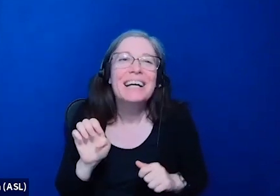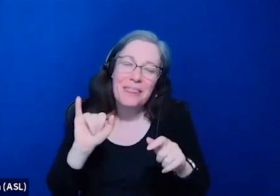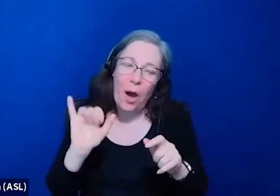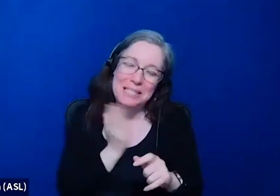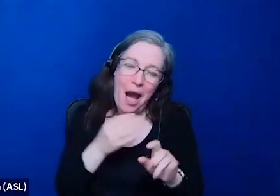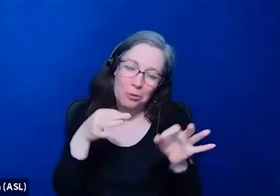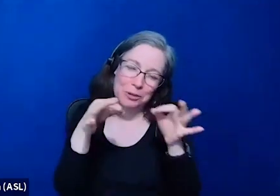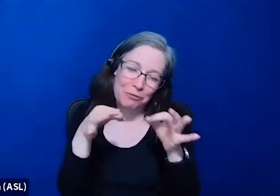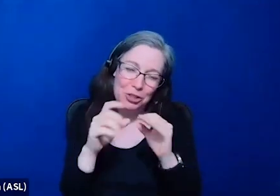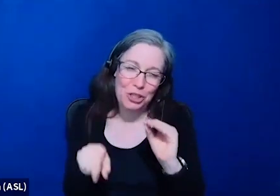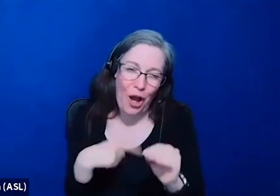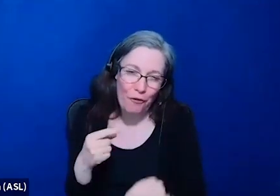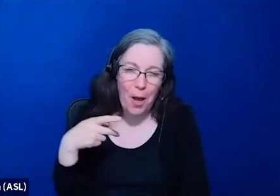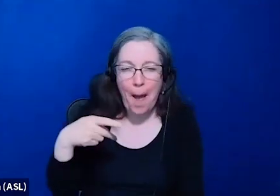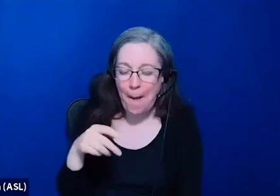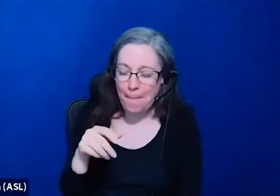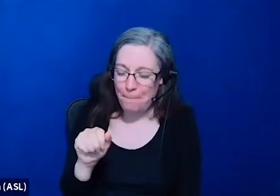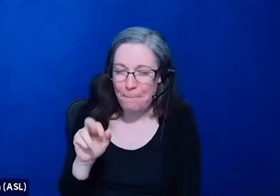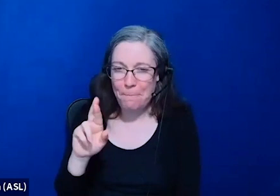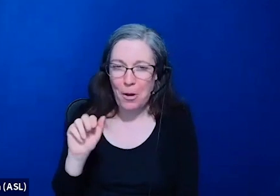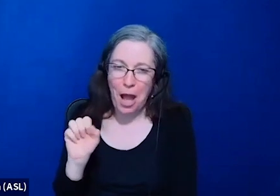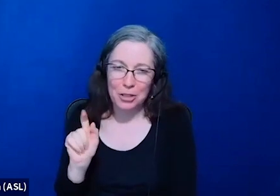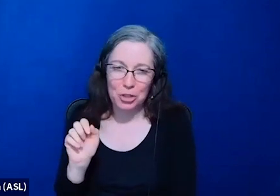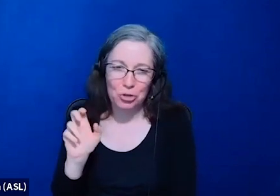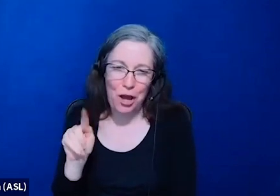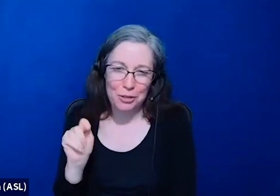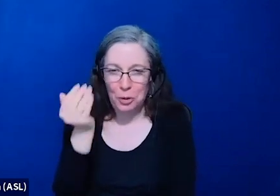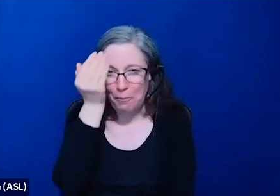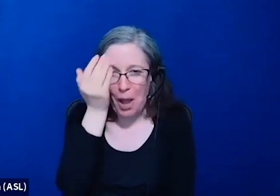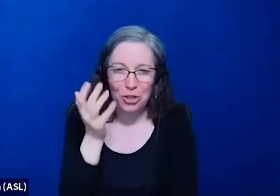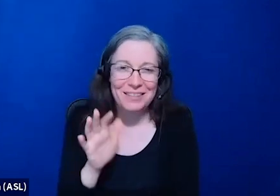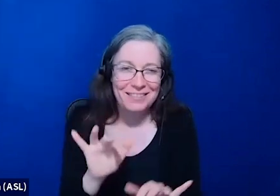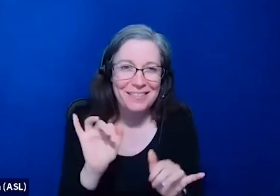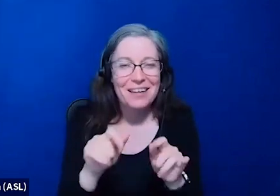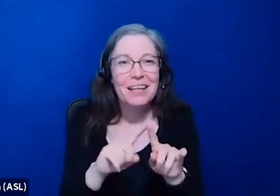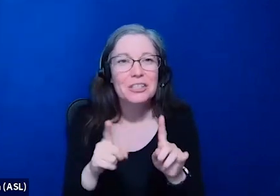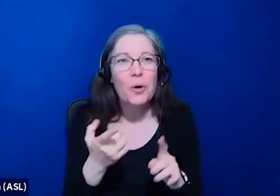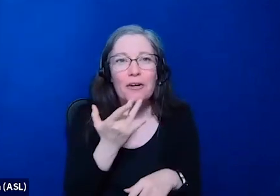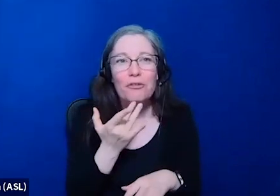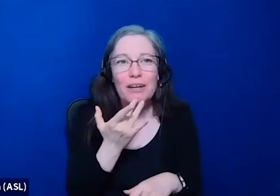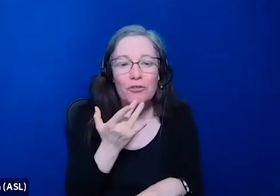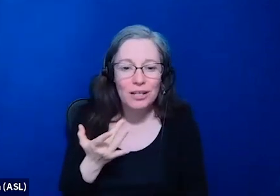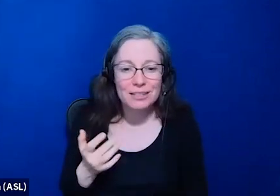If you want to know what is our favorite nomenclature for astronaut